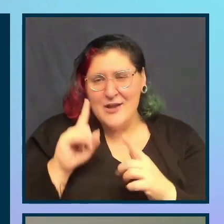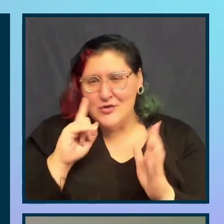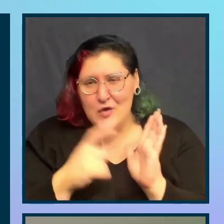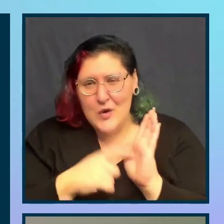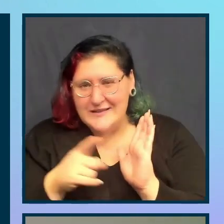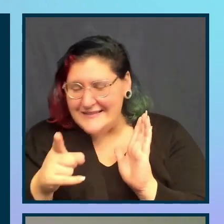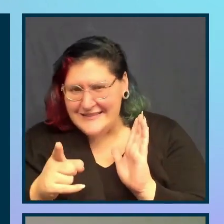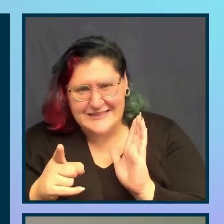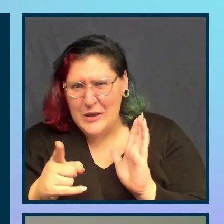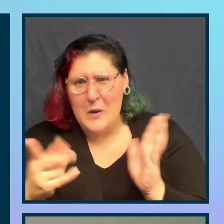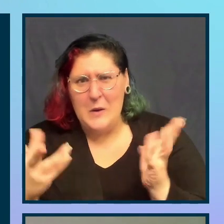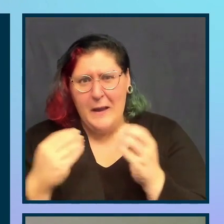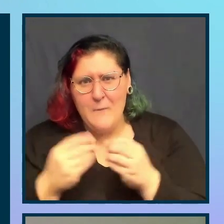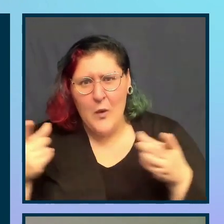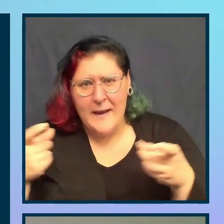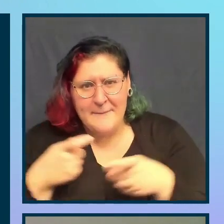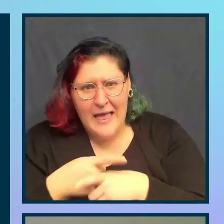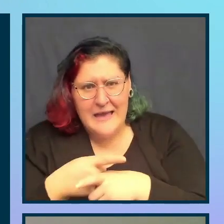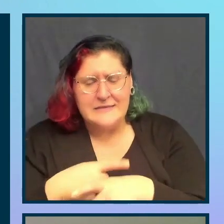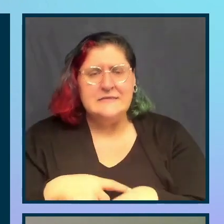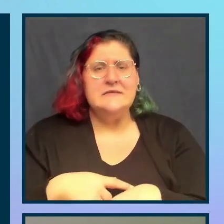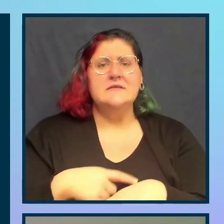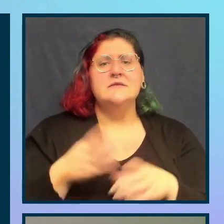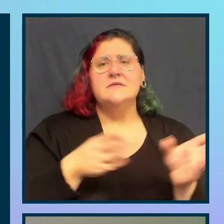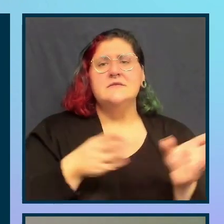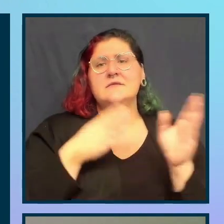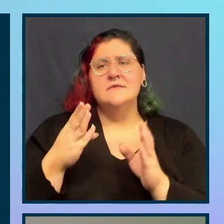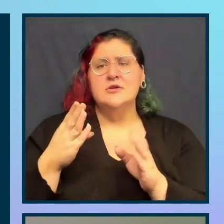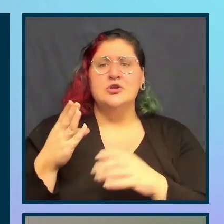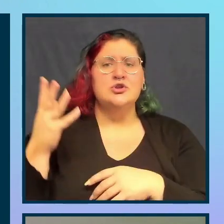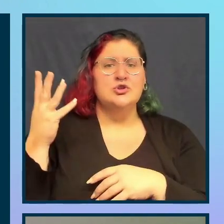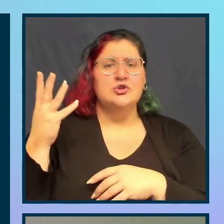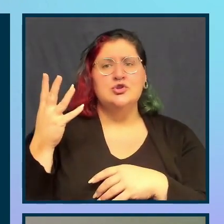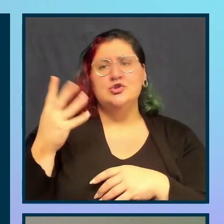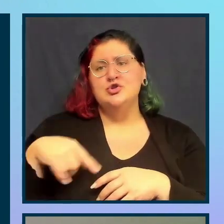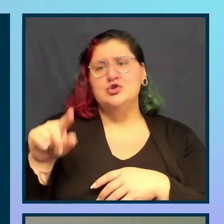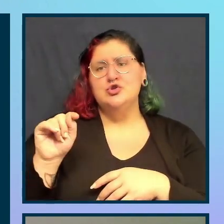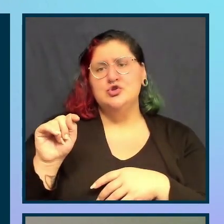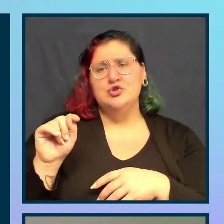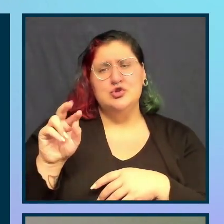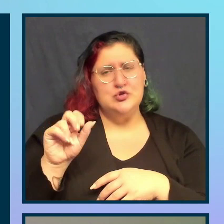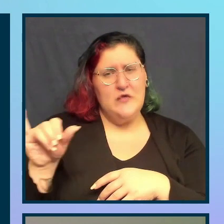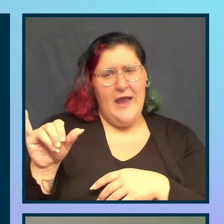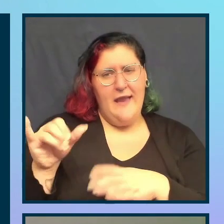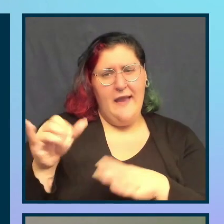where each tree item has a couple extra actions on it. Things like this, where there's guidance you can find,